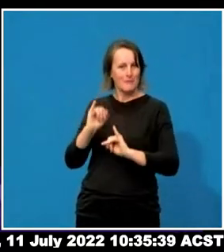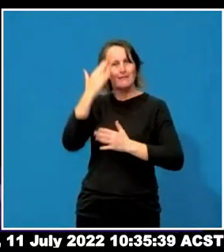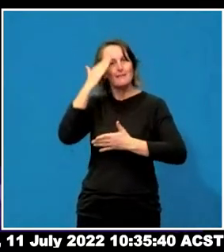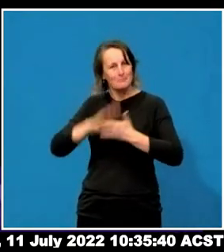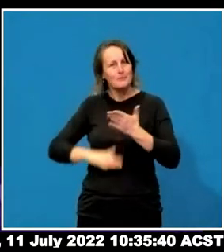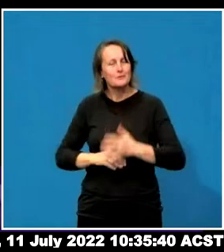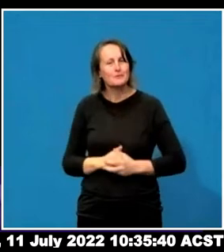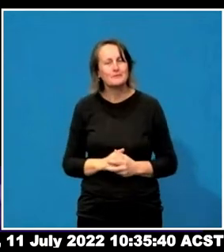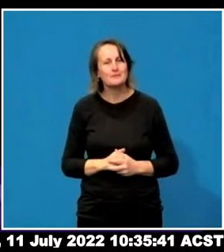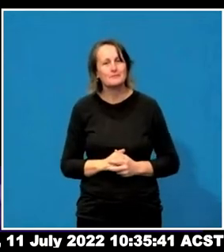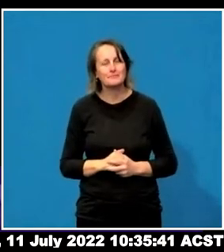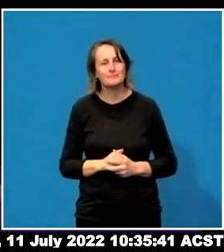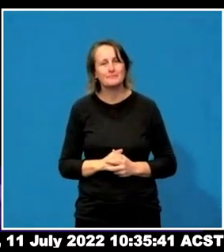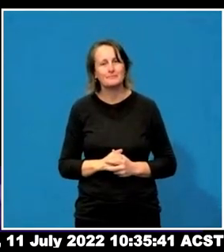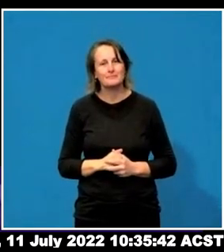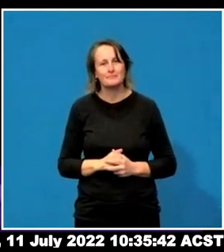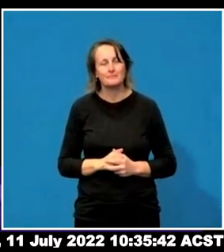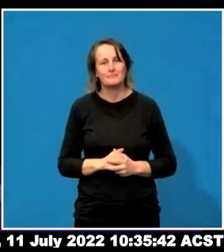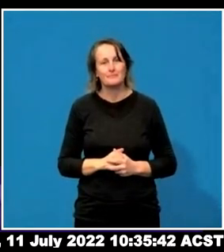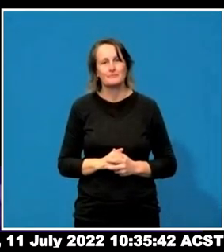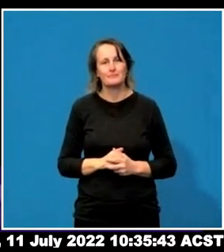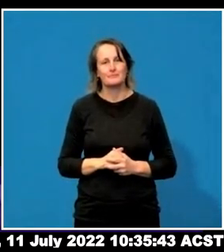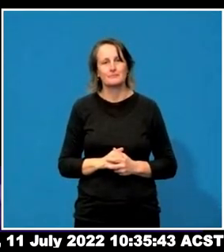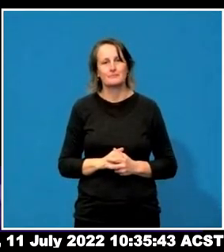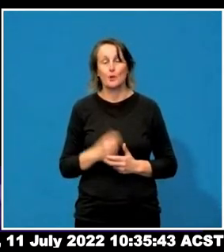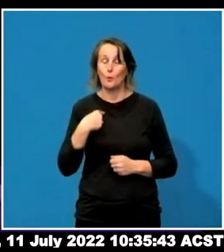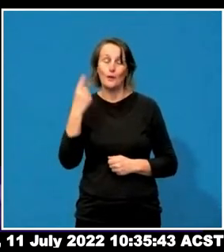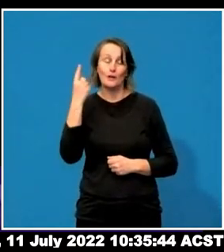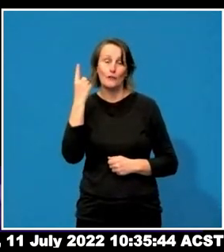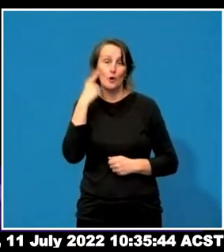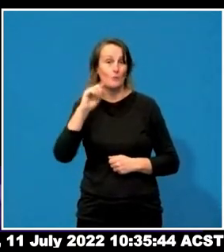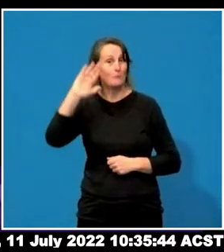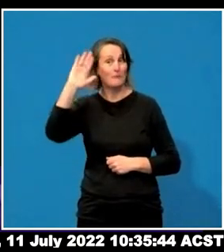This includes, as we have heard at other hearings, the history of colonisation and